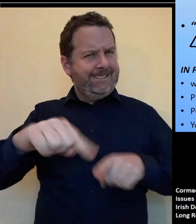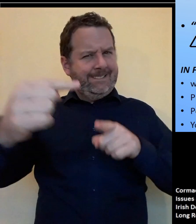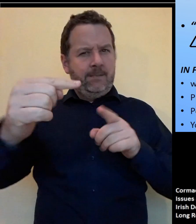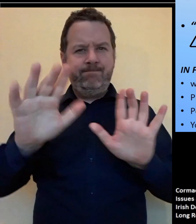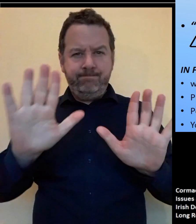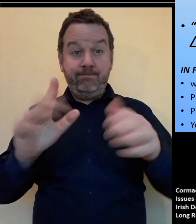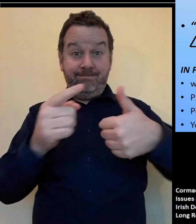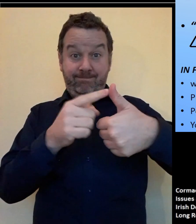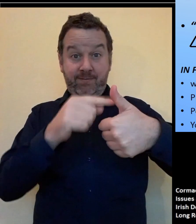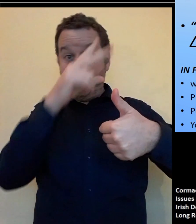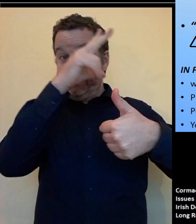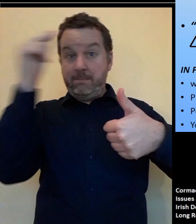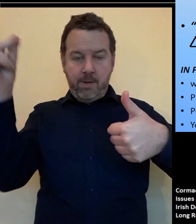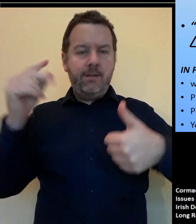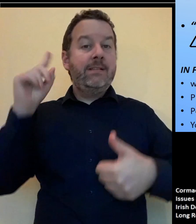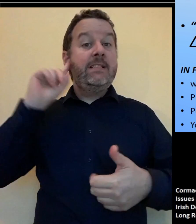that I feel are necessary to challenge